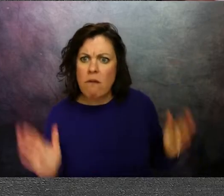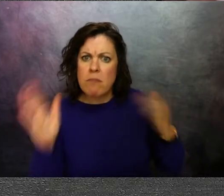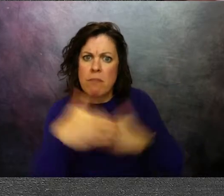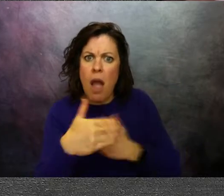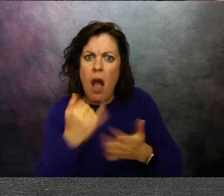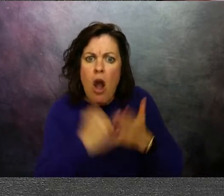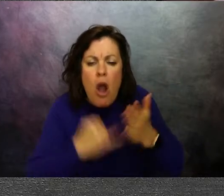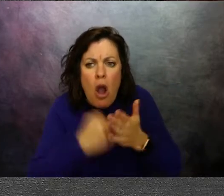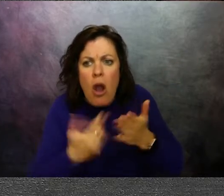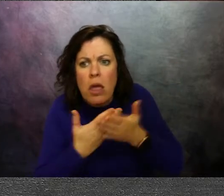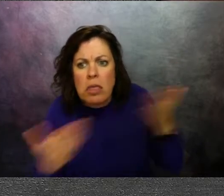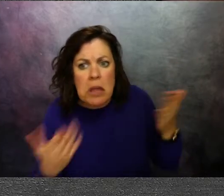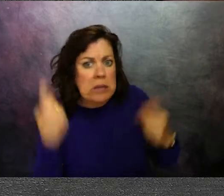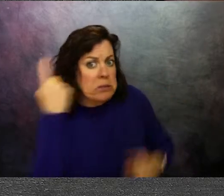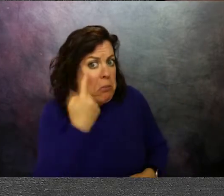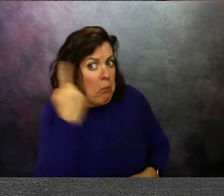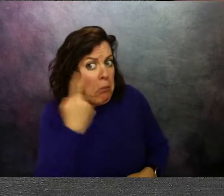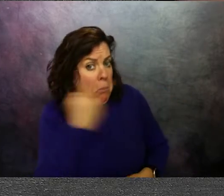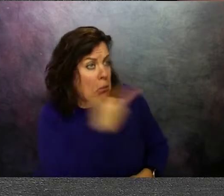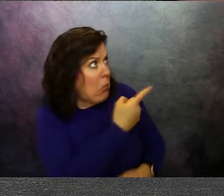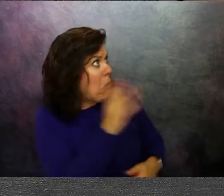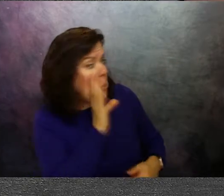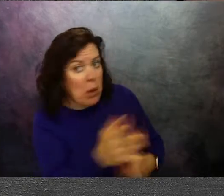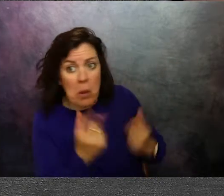I wonder what she's planning to do. What do you think?